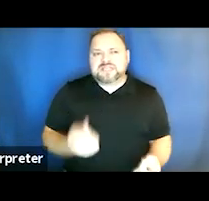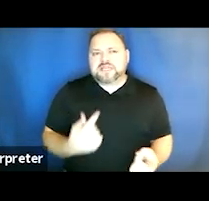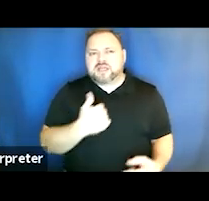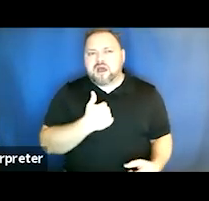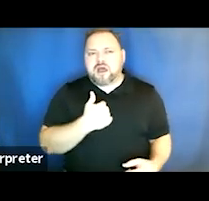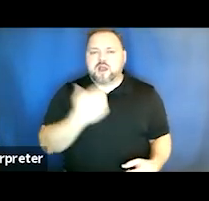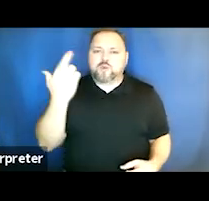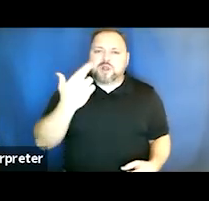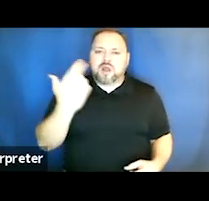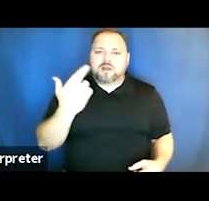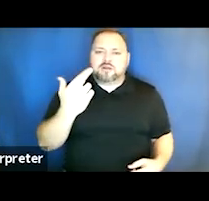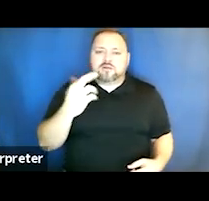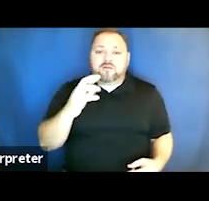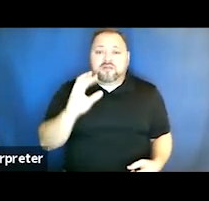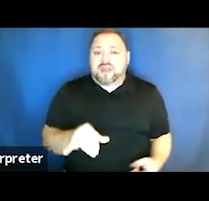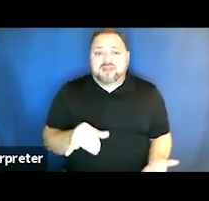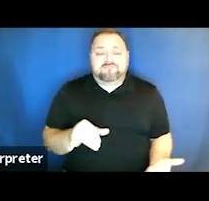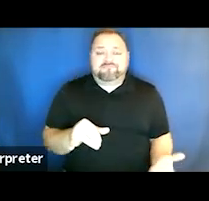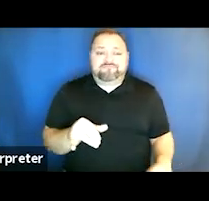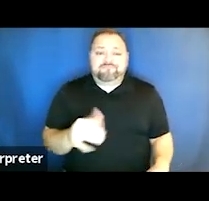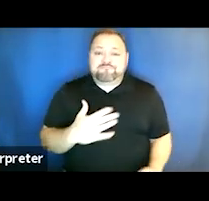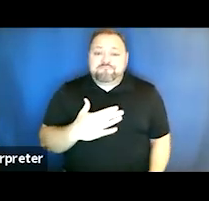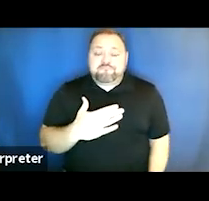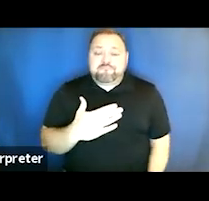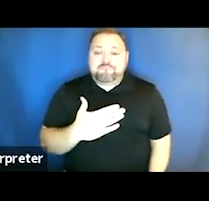realized that my mental illness